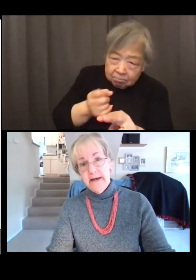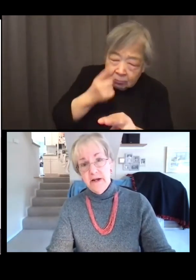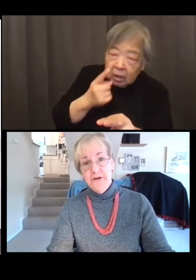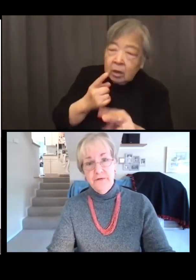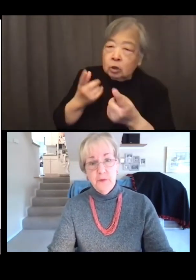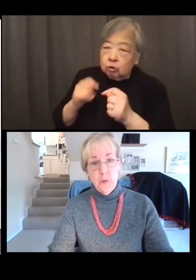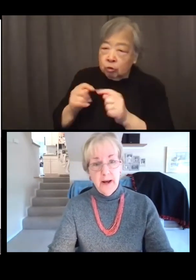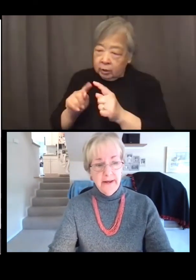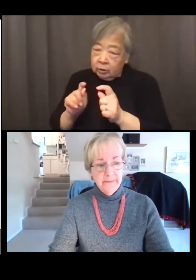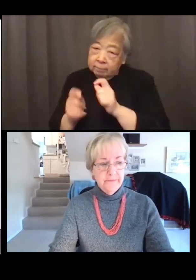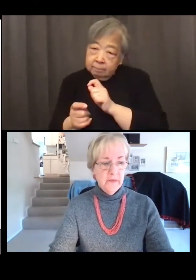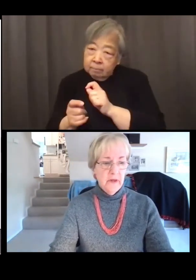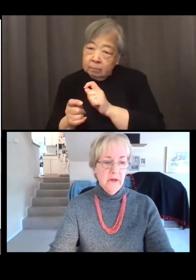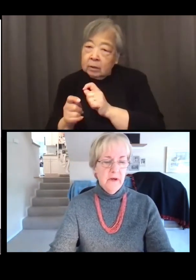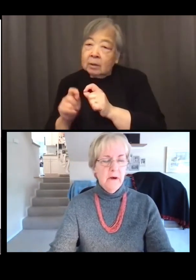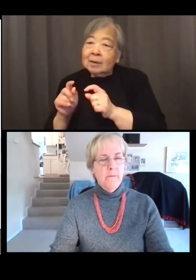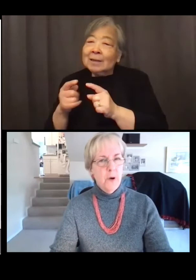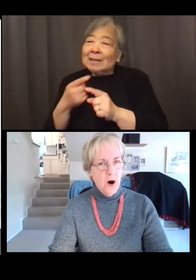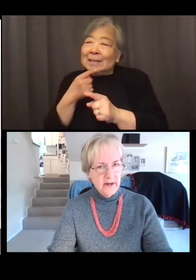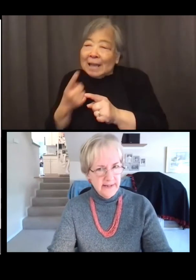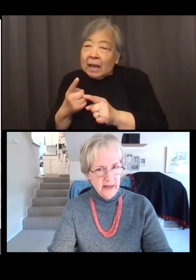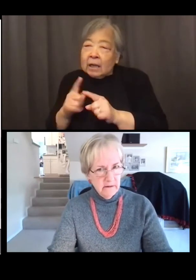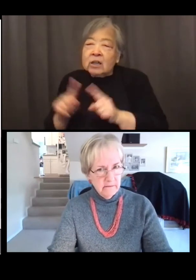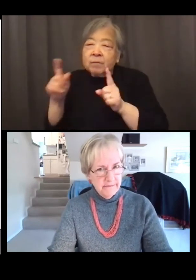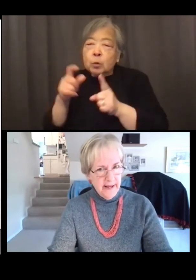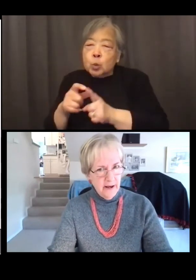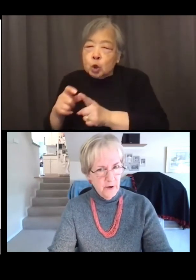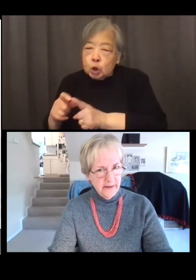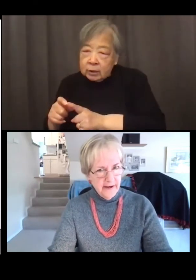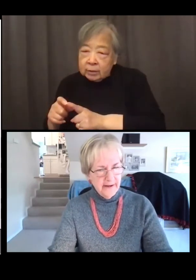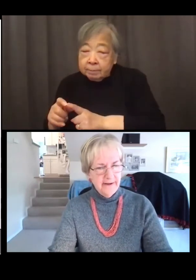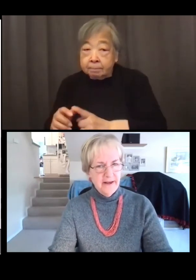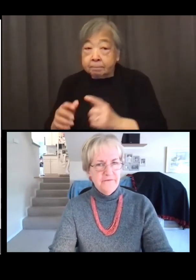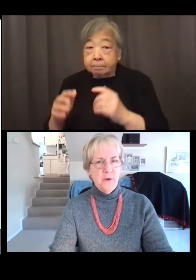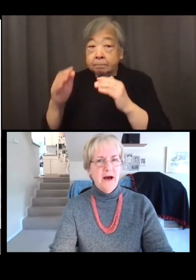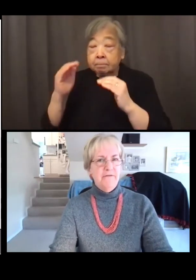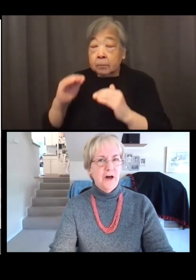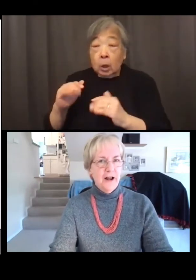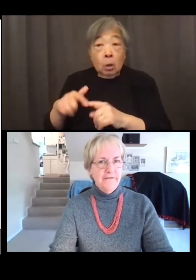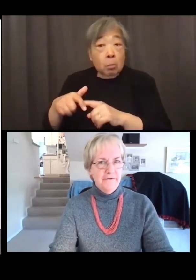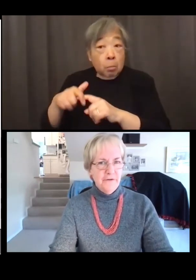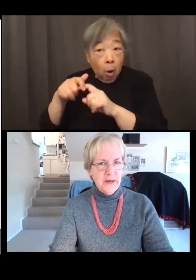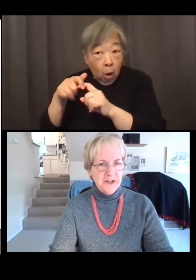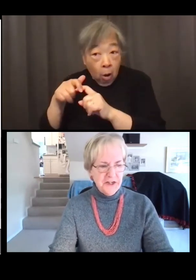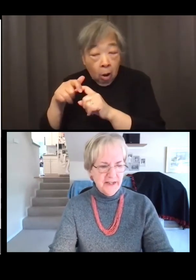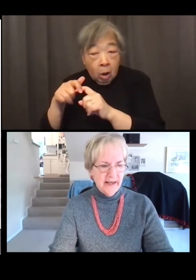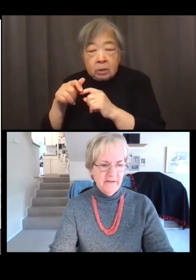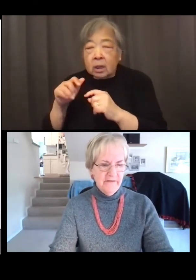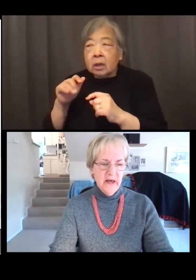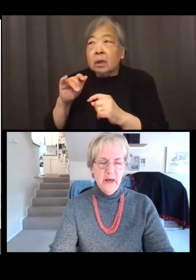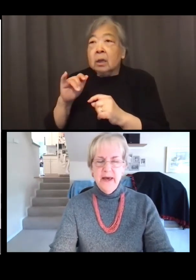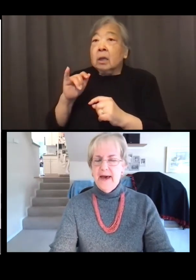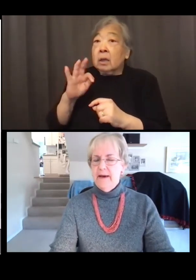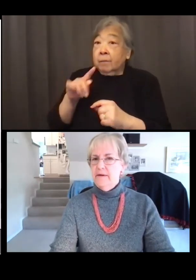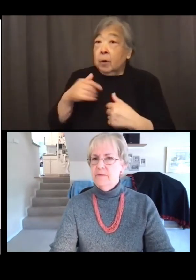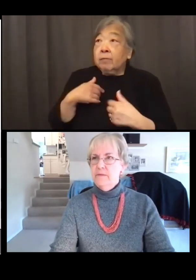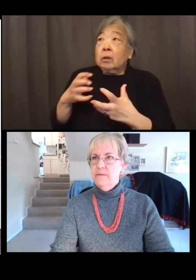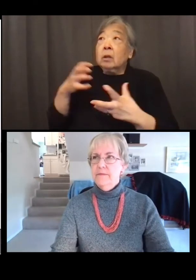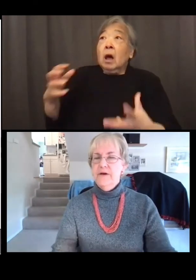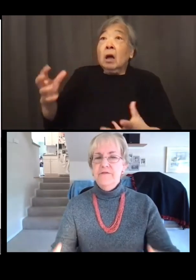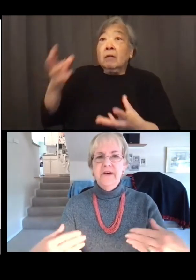it a different way Pausing now and again if you have a lot of information to give And